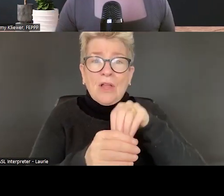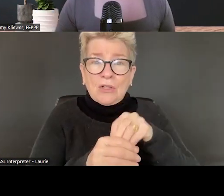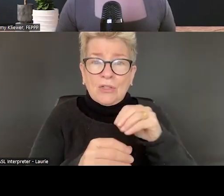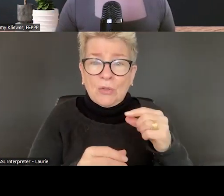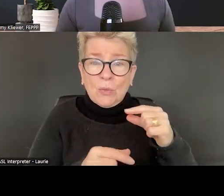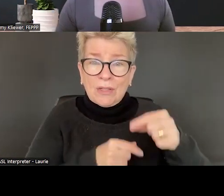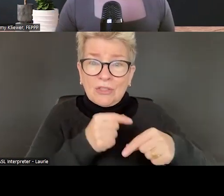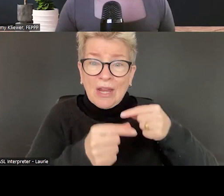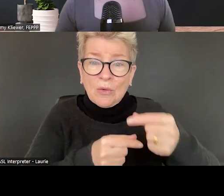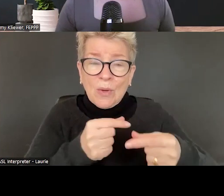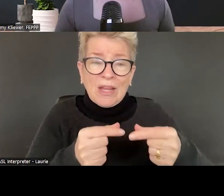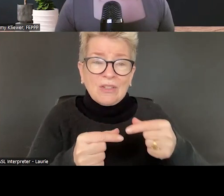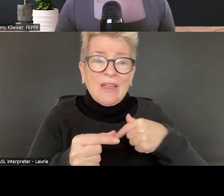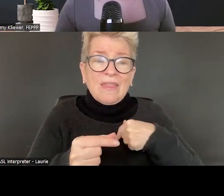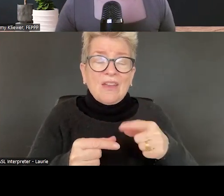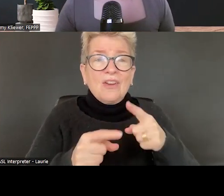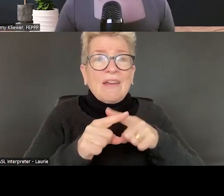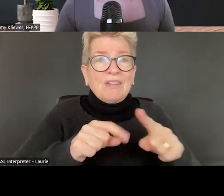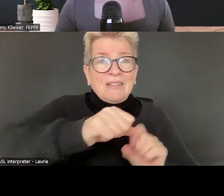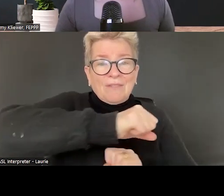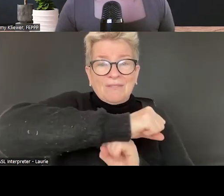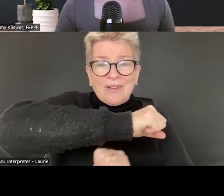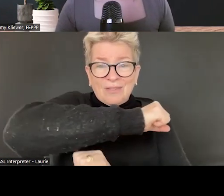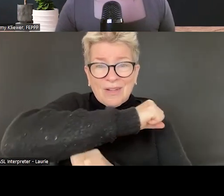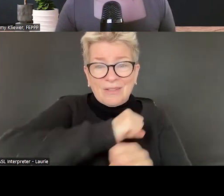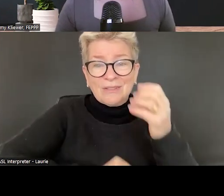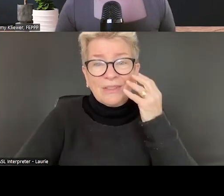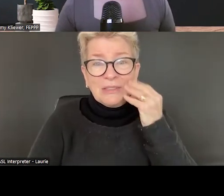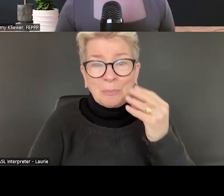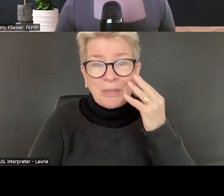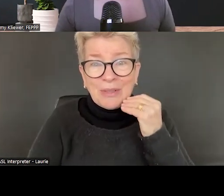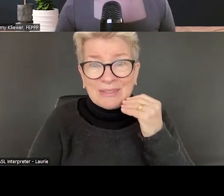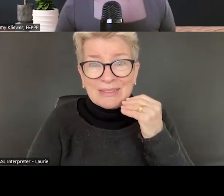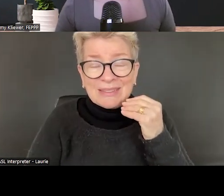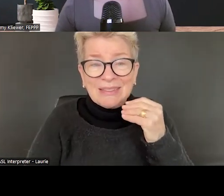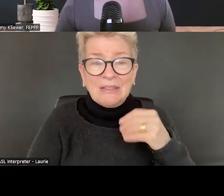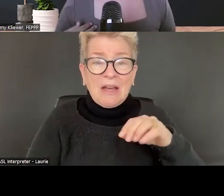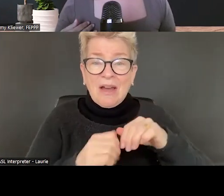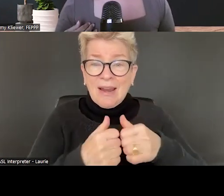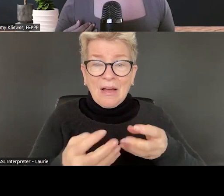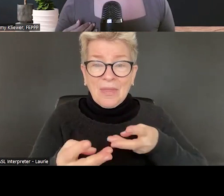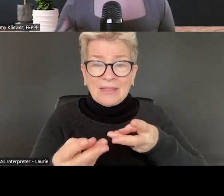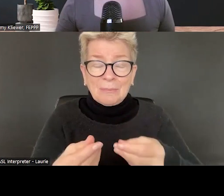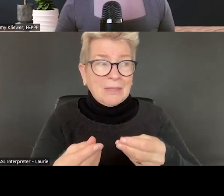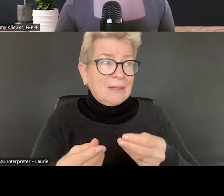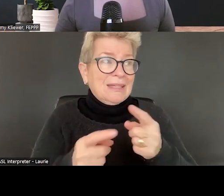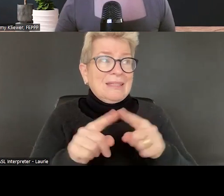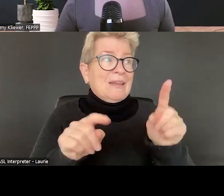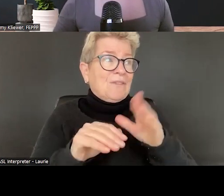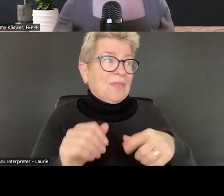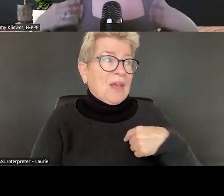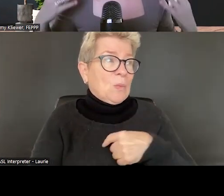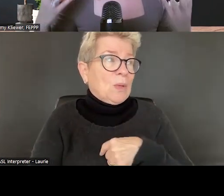having very different foundational experiences in spending than we did. So I always like to